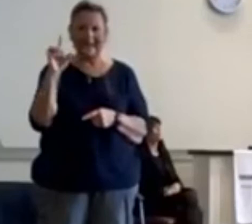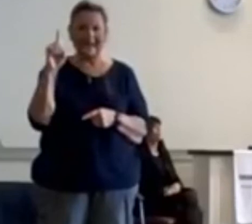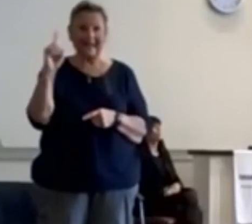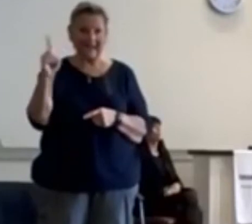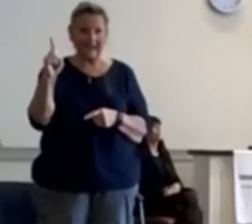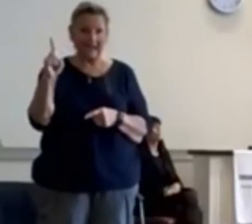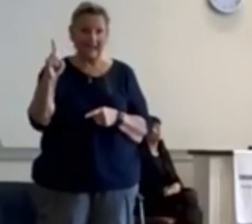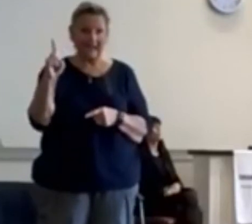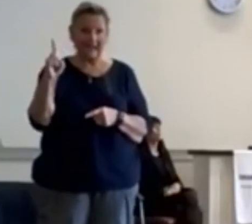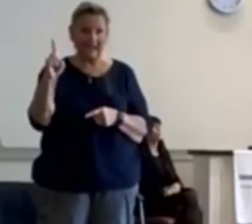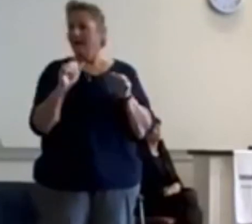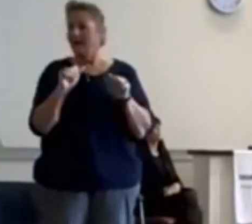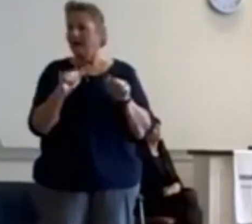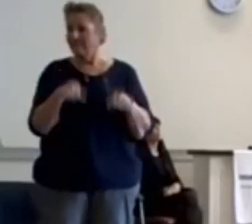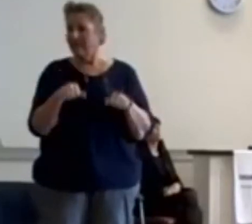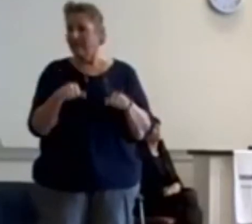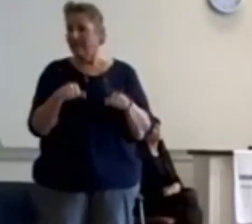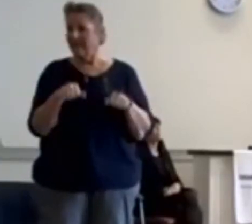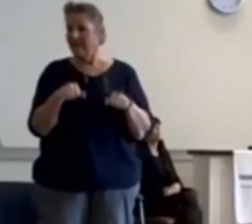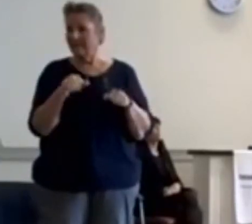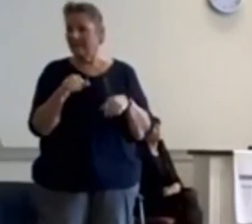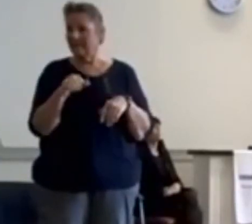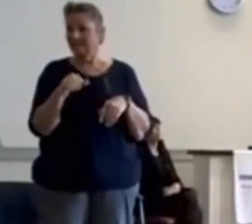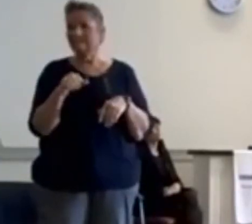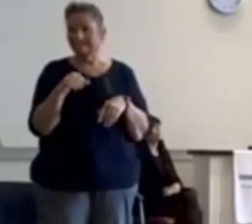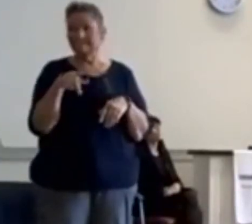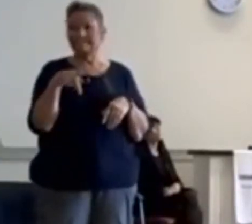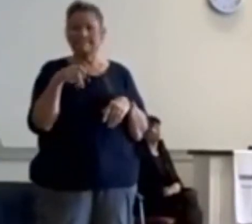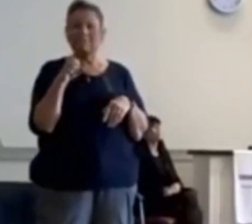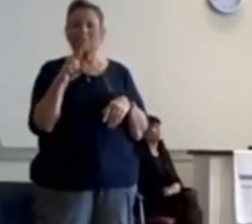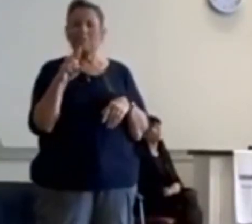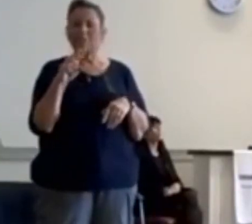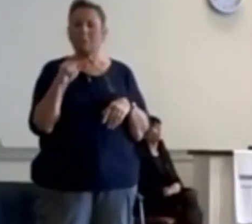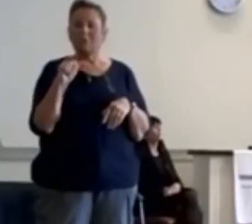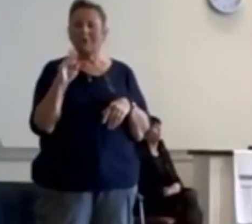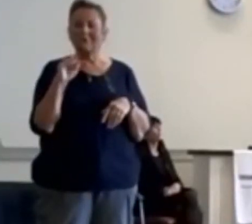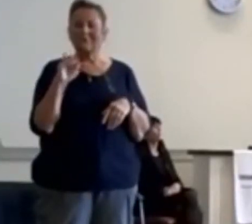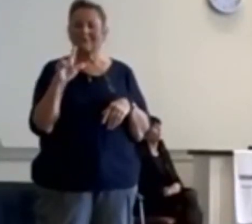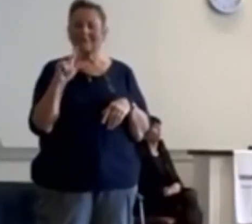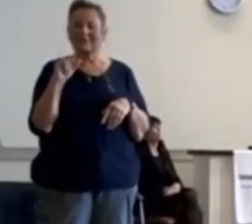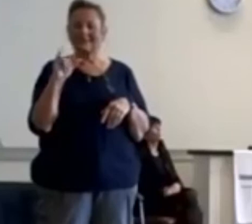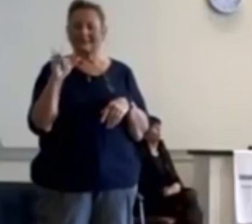are evacuated across state lines in disasters. Already we have close to 100